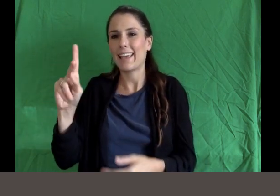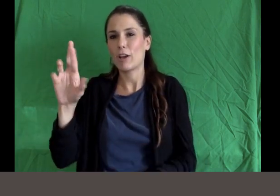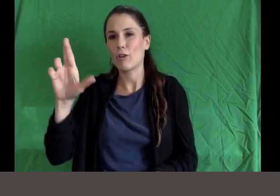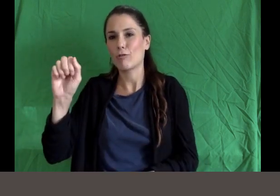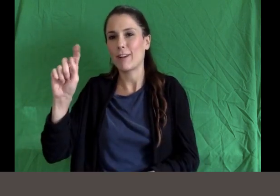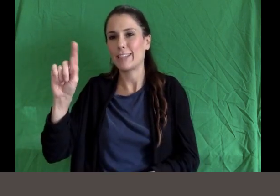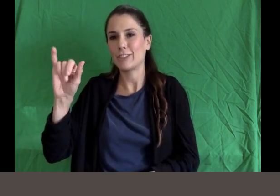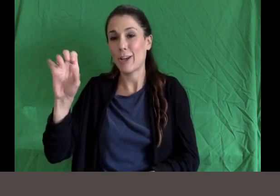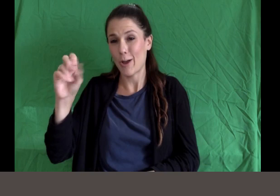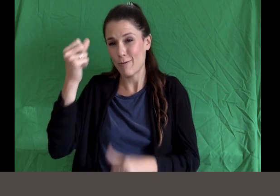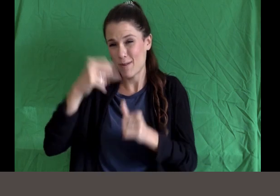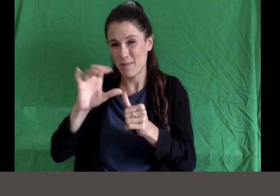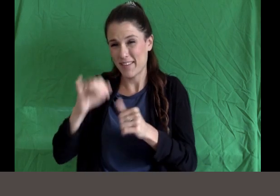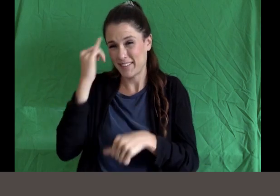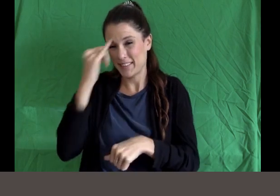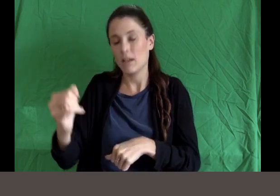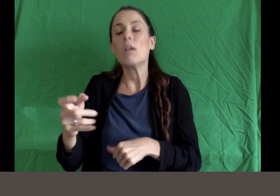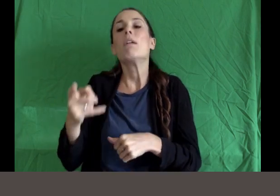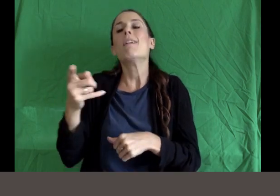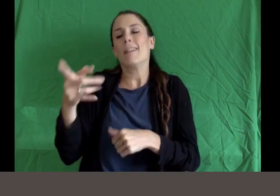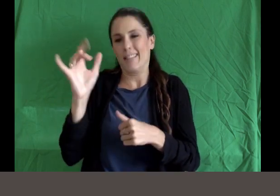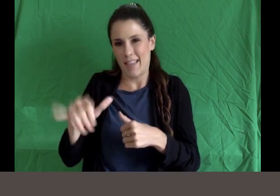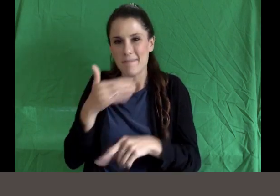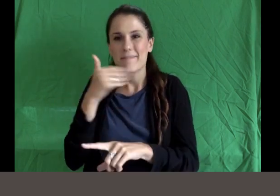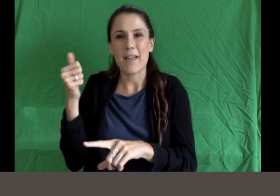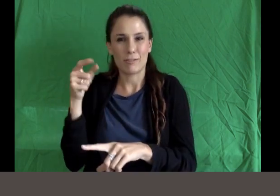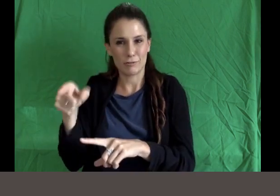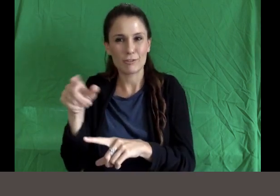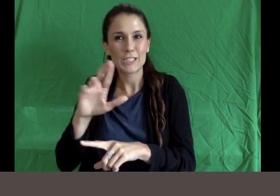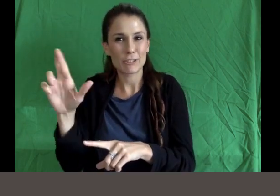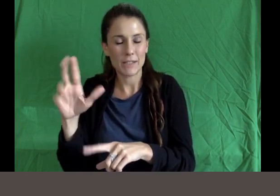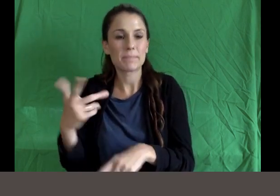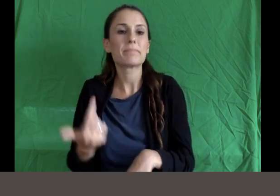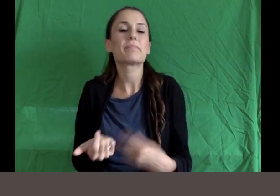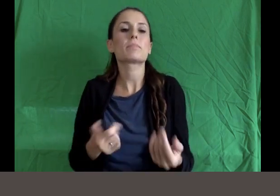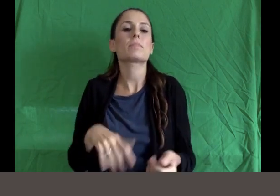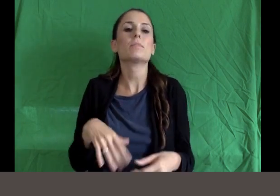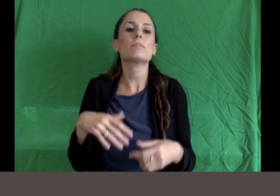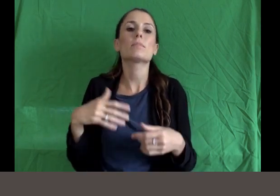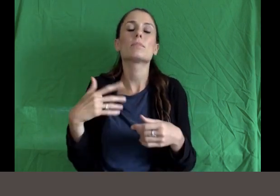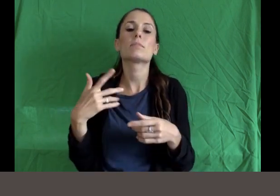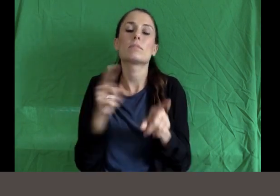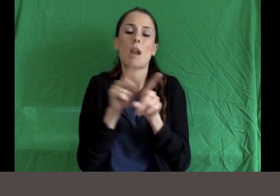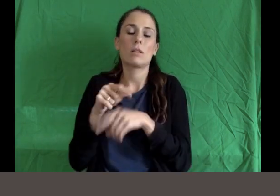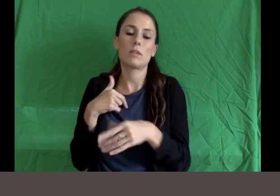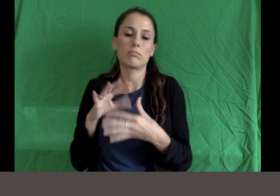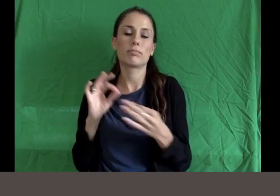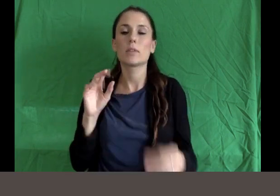create some extremely high quality graphics and i think the best test that we can do is take one